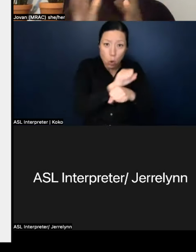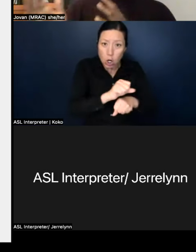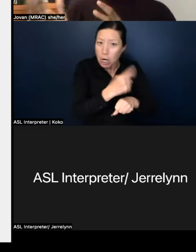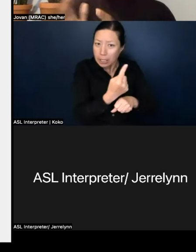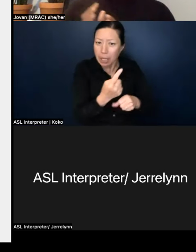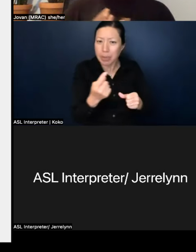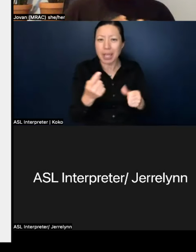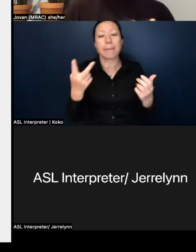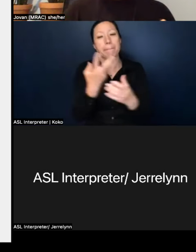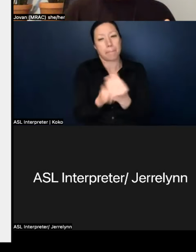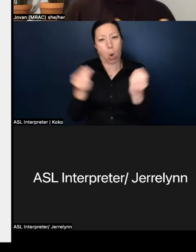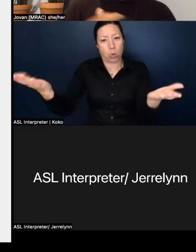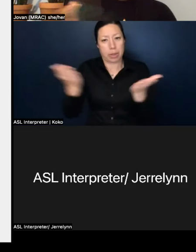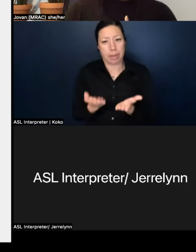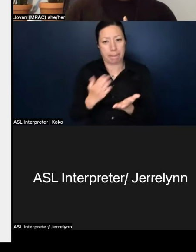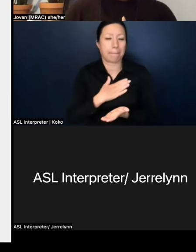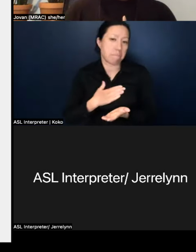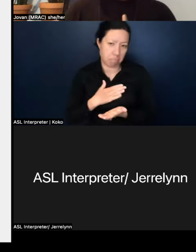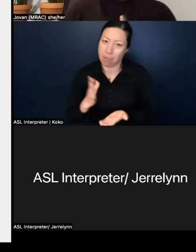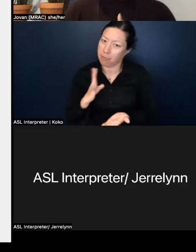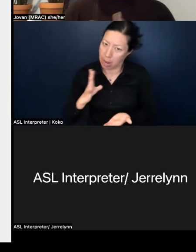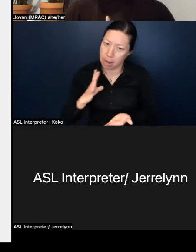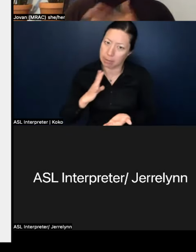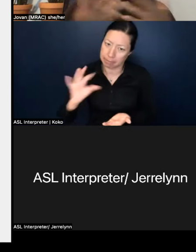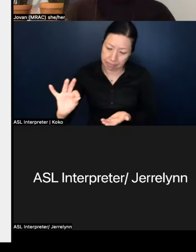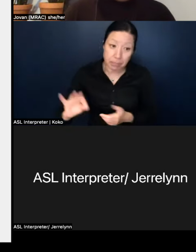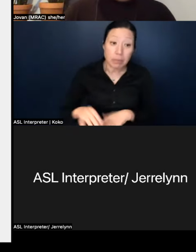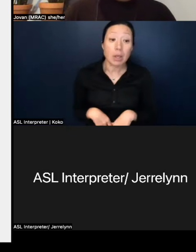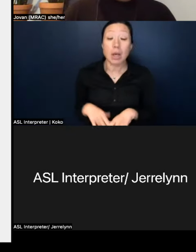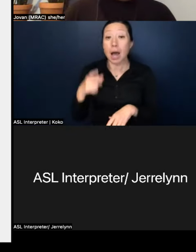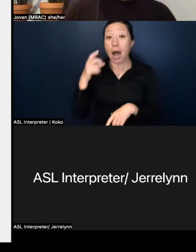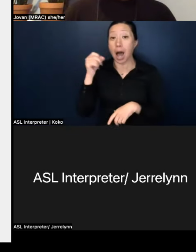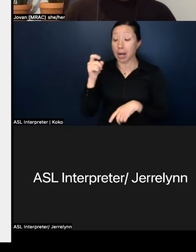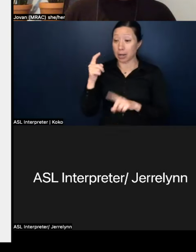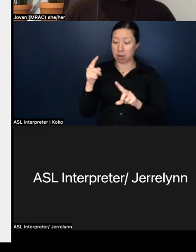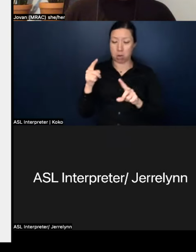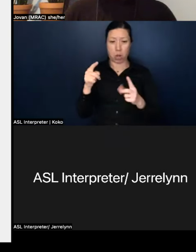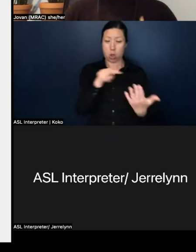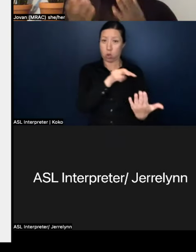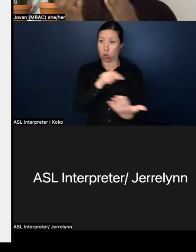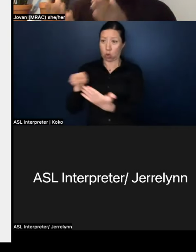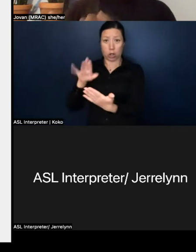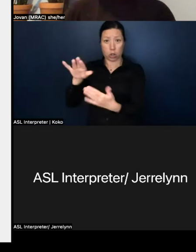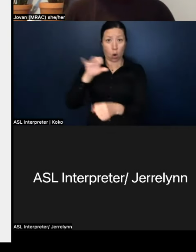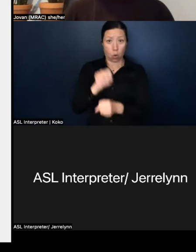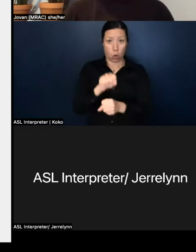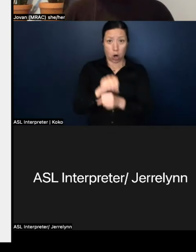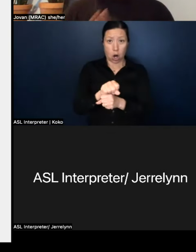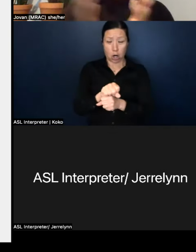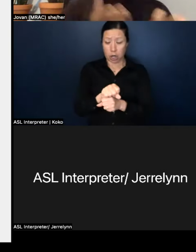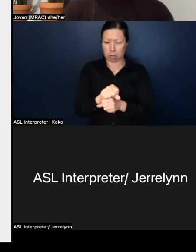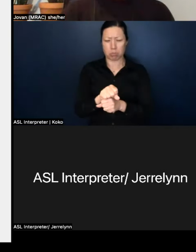We're not going to make any judgment calls about the quality of your work samples. We just need the work samples to show